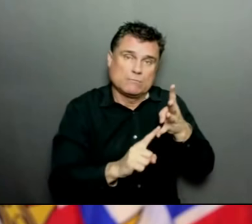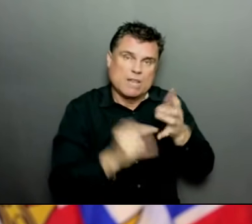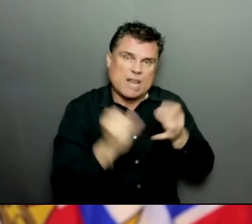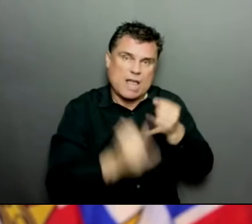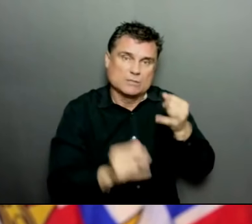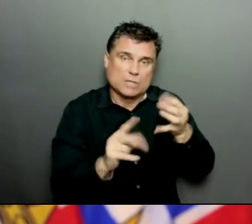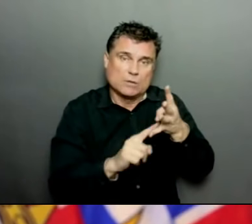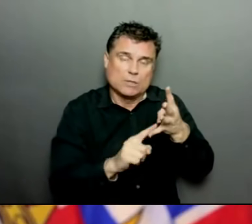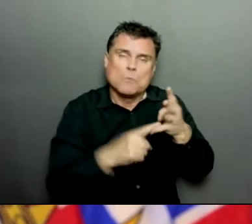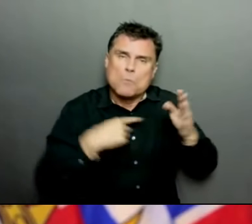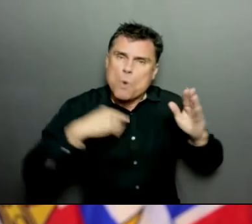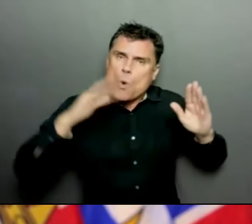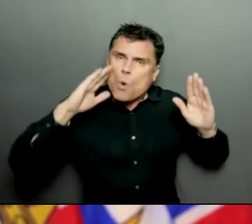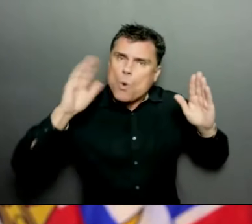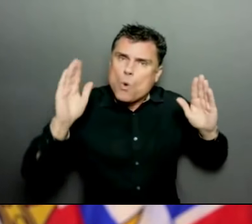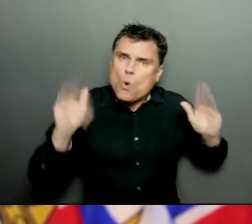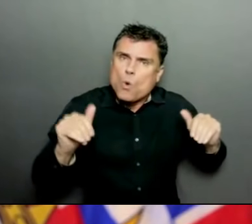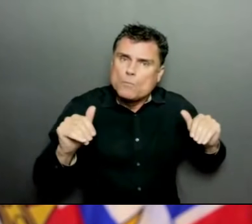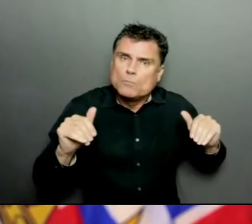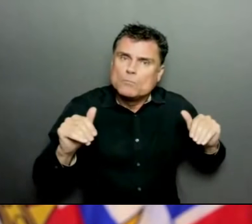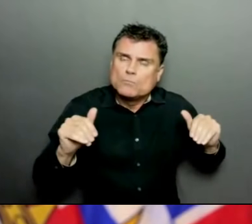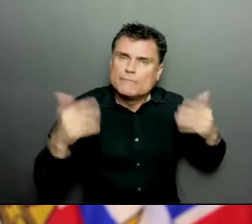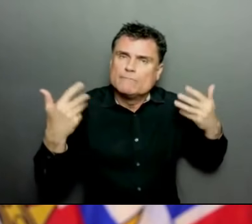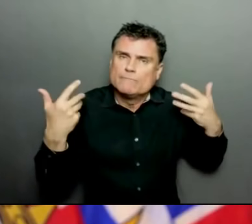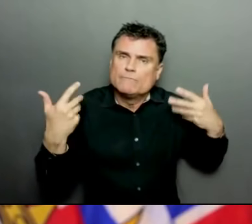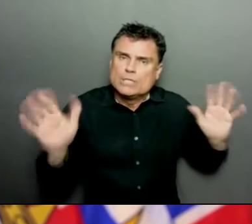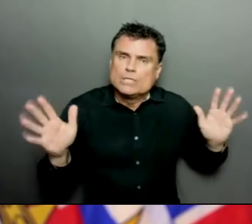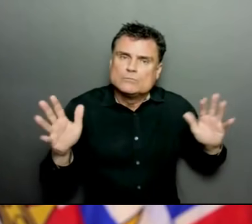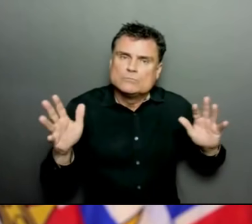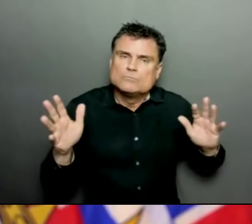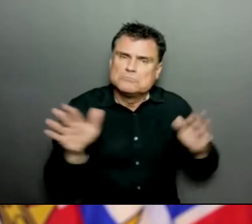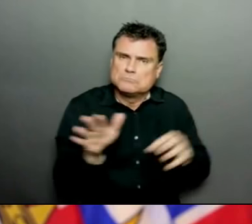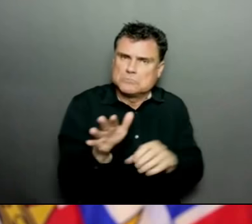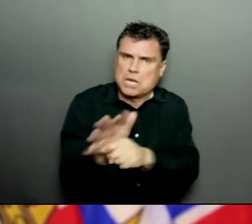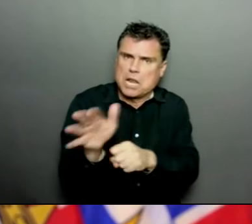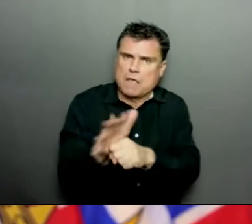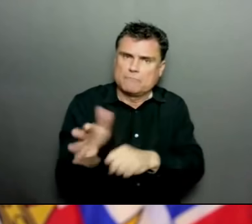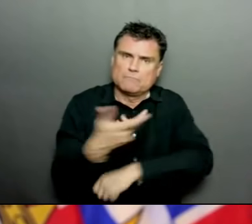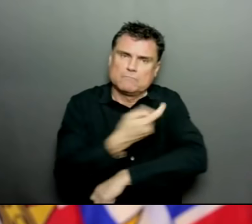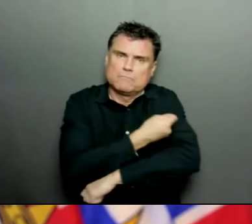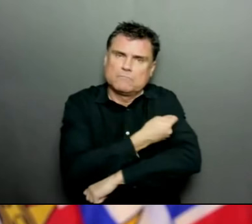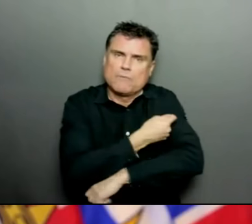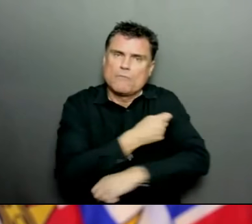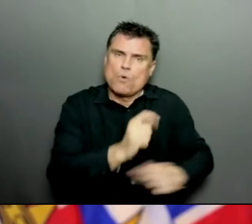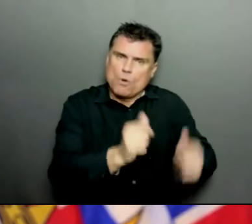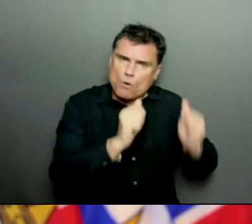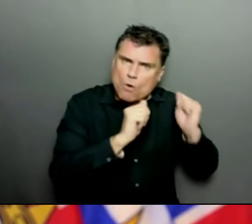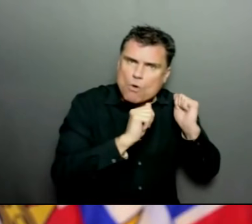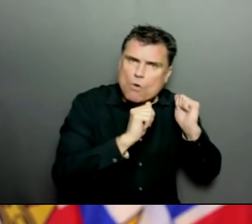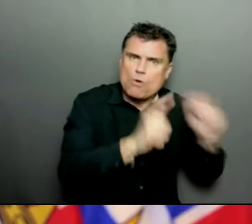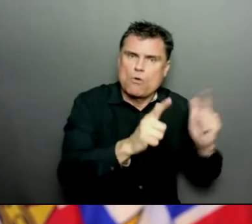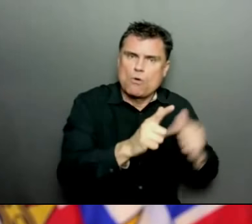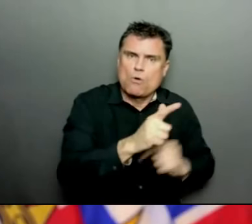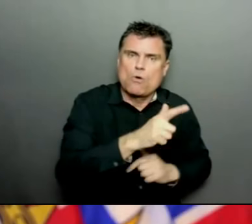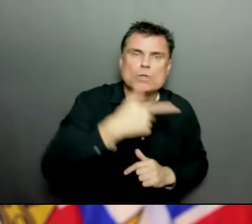where we have been able to provide protection to residents and workers and essential visitors of long-term care, and the key